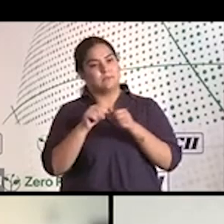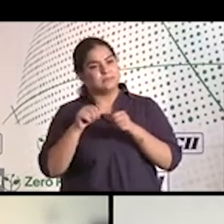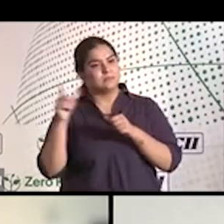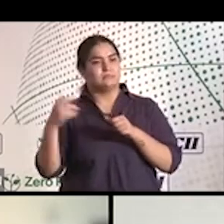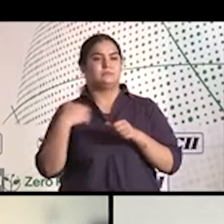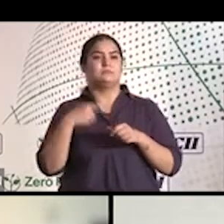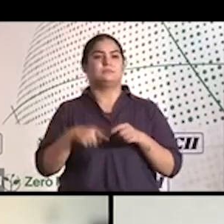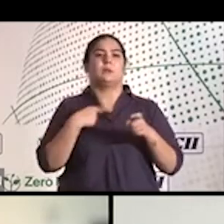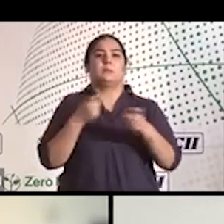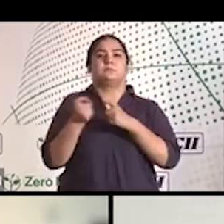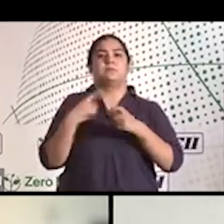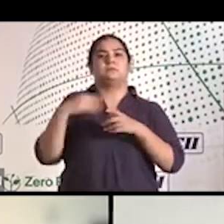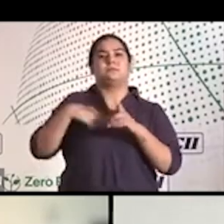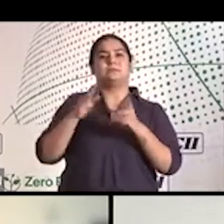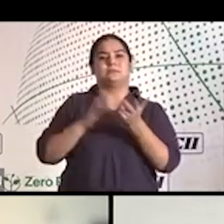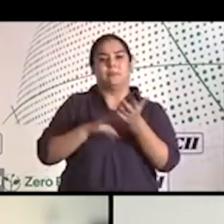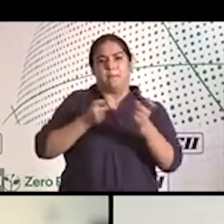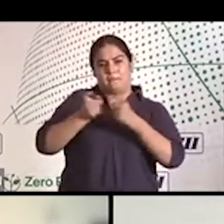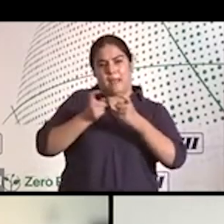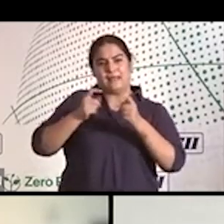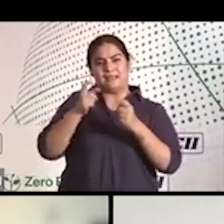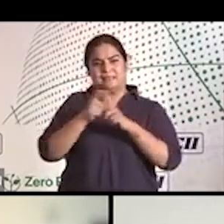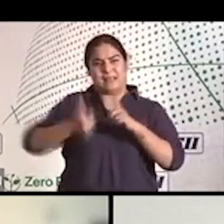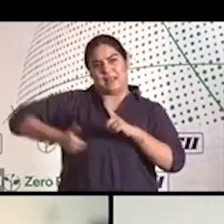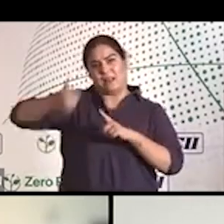the managing director for Book in School for the Blind.